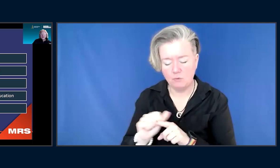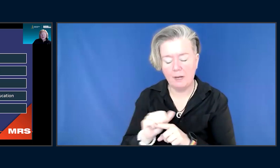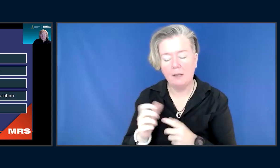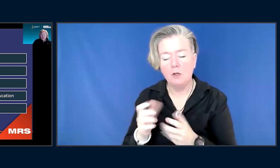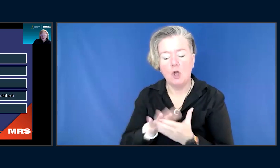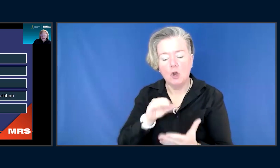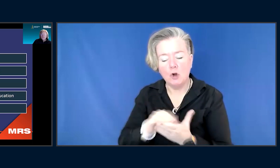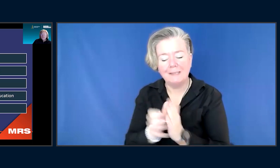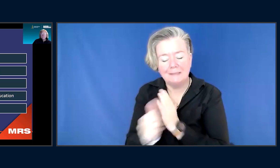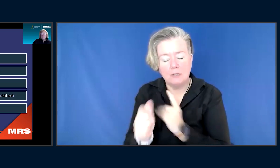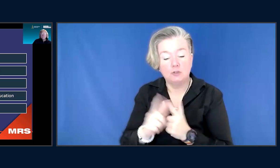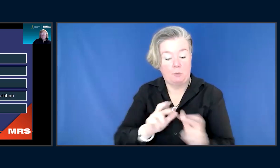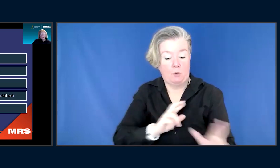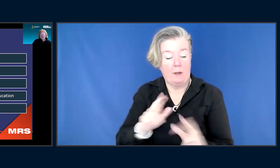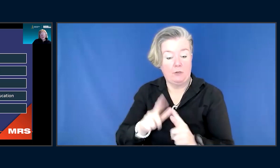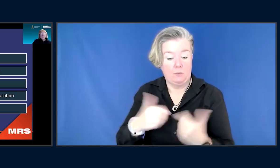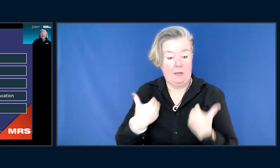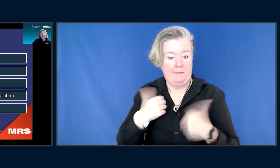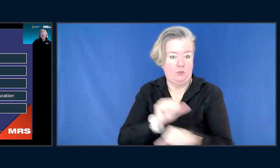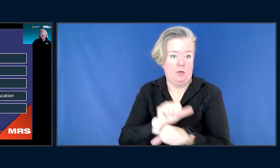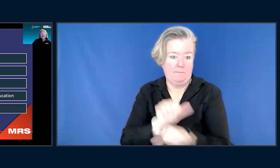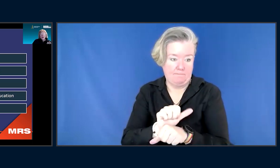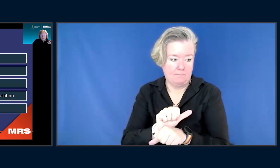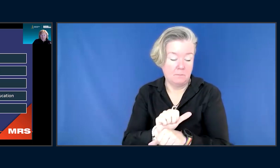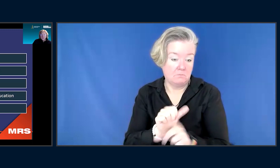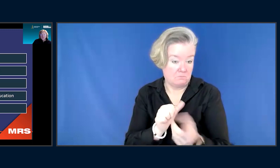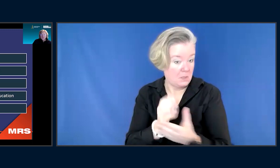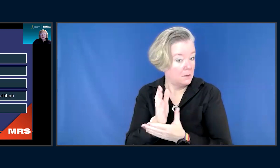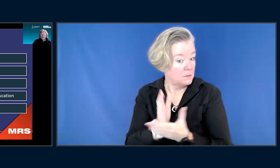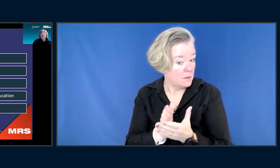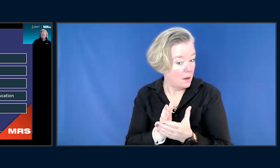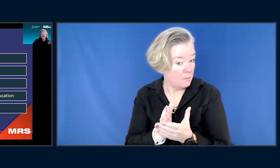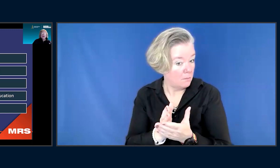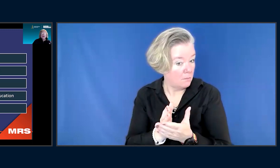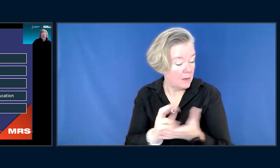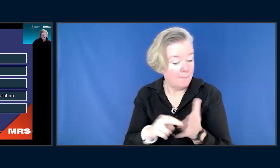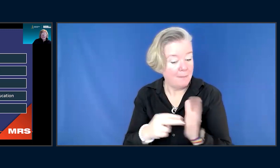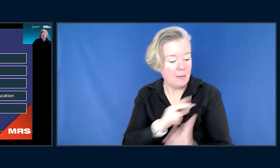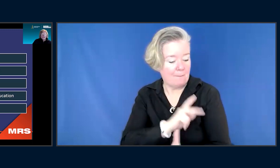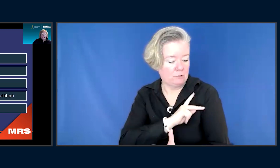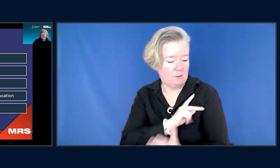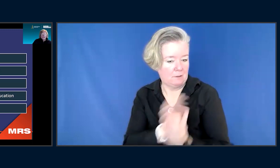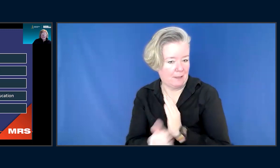the skills that are necessary to be ready for employment. And some of that are personal skills.